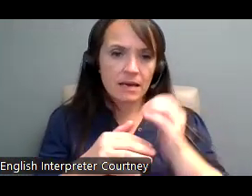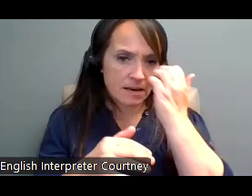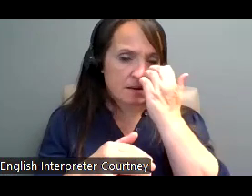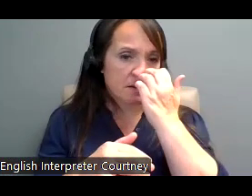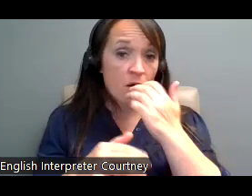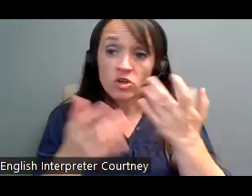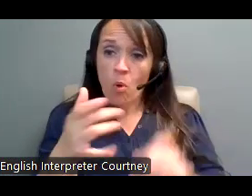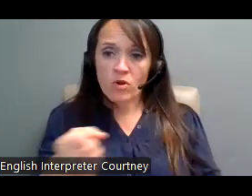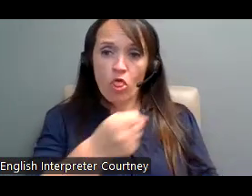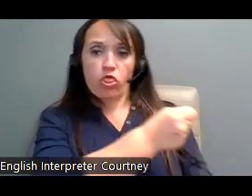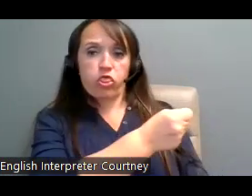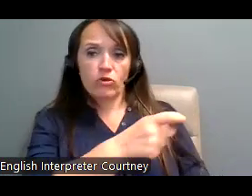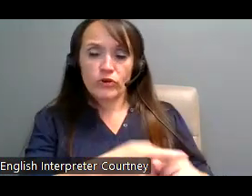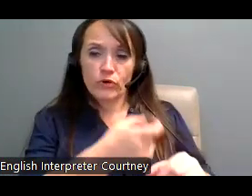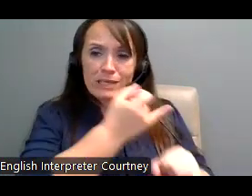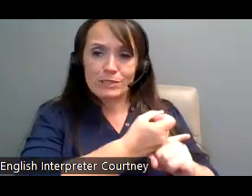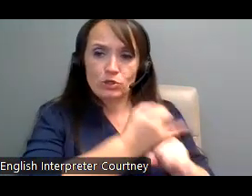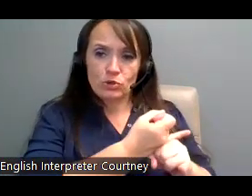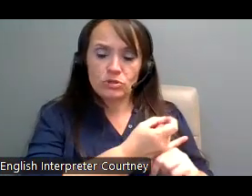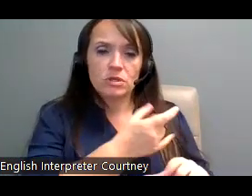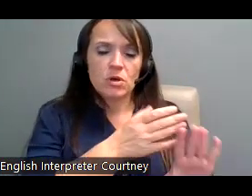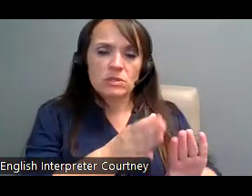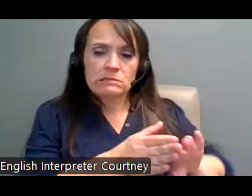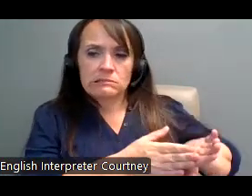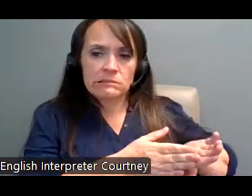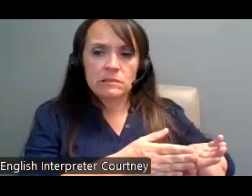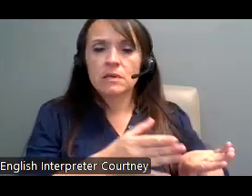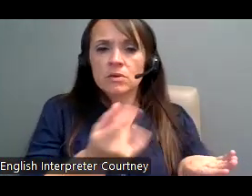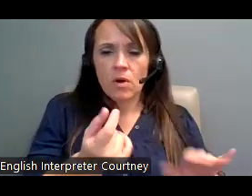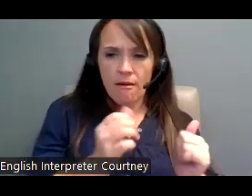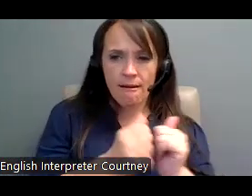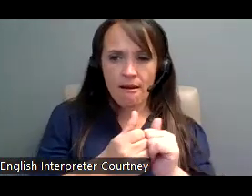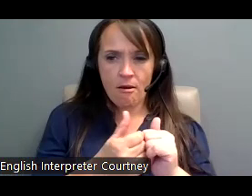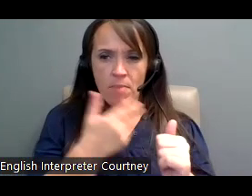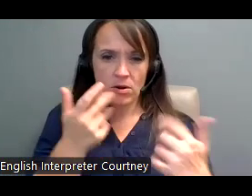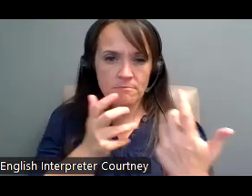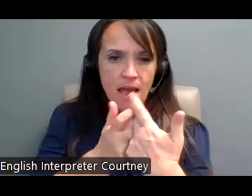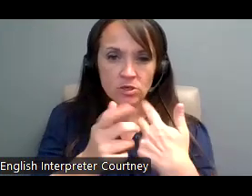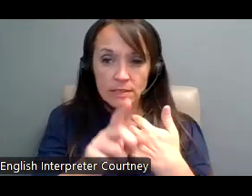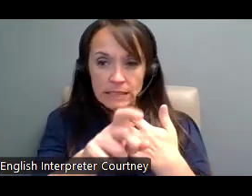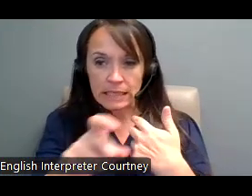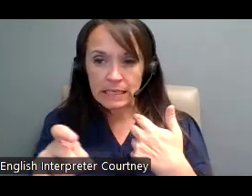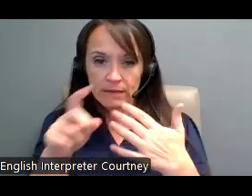And then we also conduct the level of care which determines whether you are eligible for the waiver